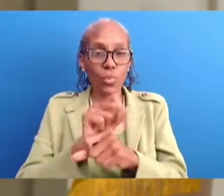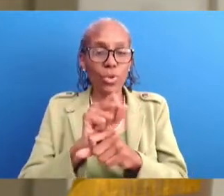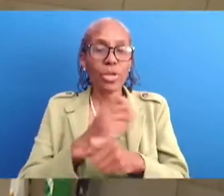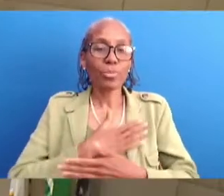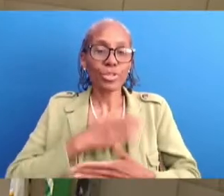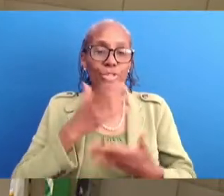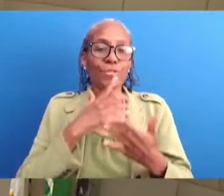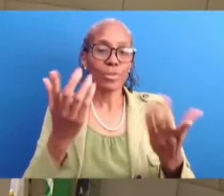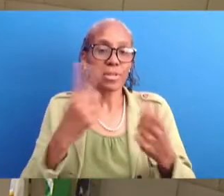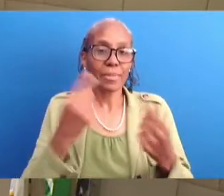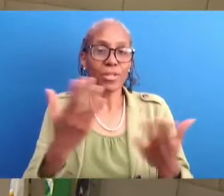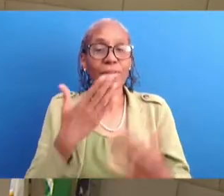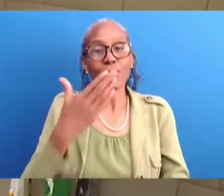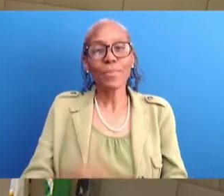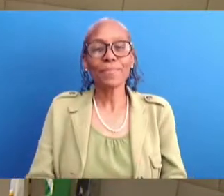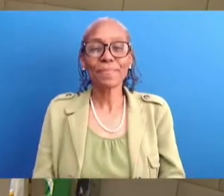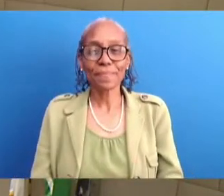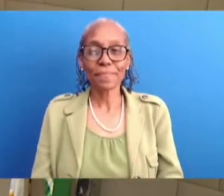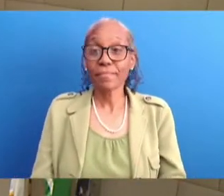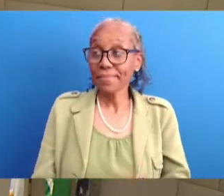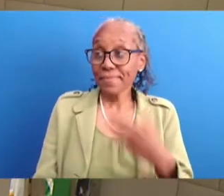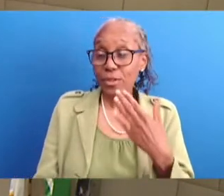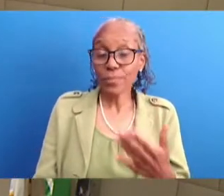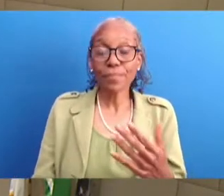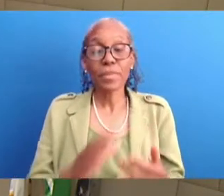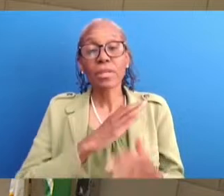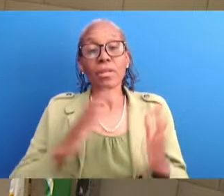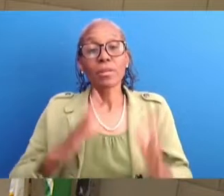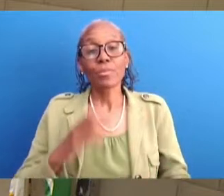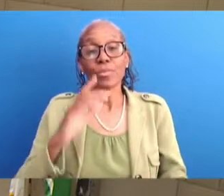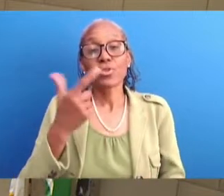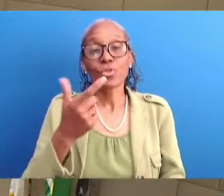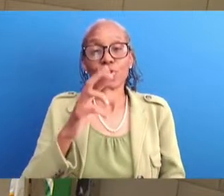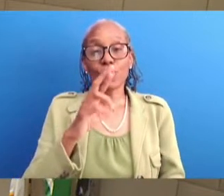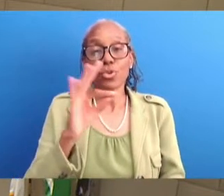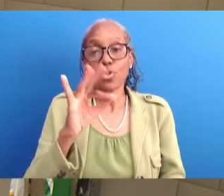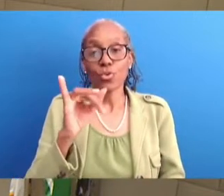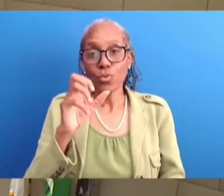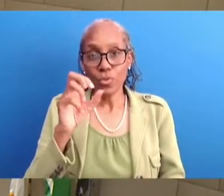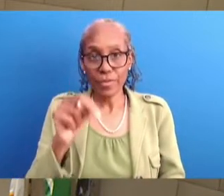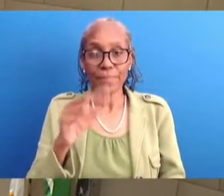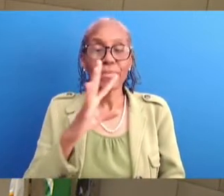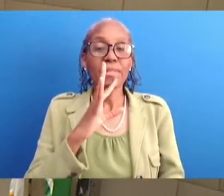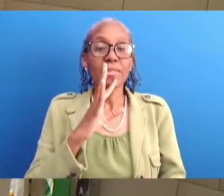BECAUSE OF YOU, AND I HOPE YOU CONTINUE WORK AND I REALLY APPRECIATE BEING YOU BEING HERE.